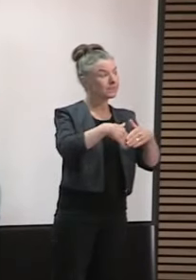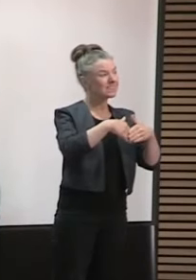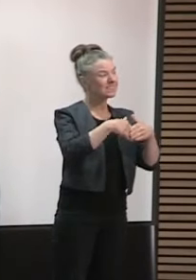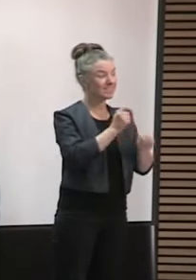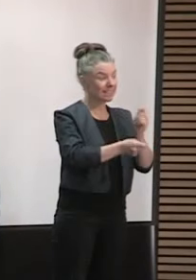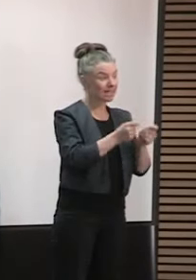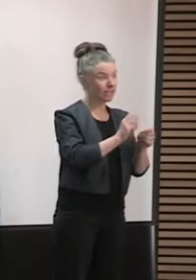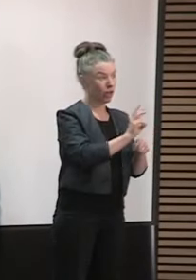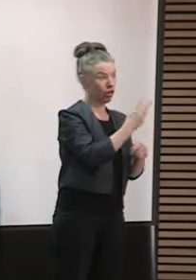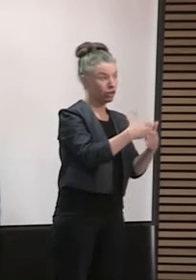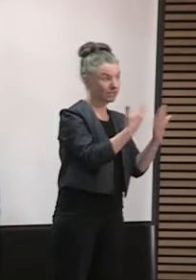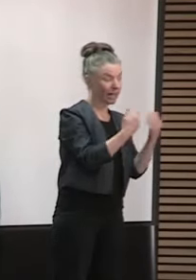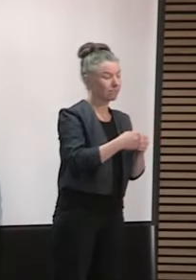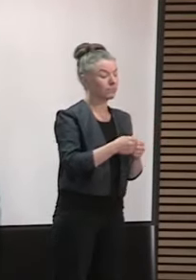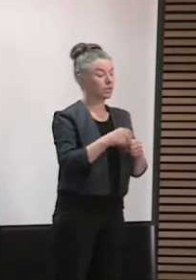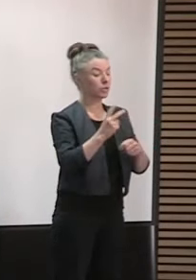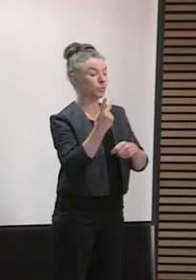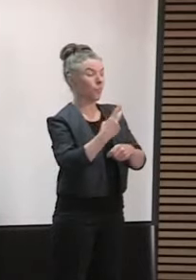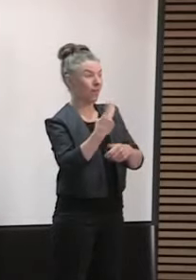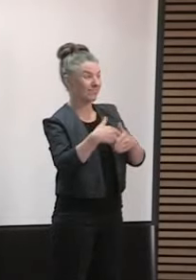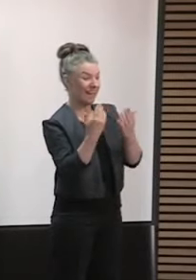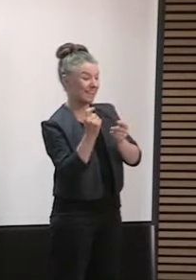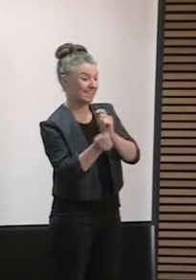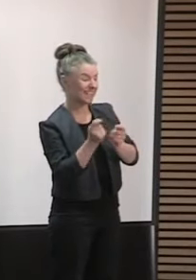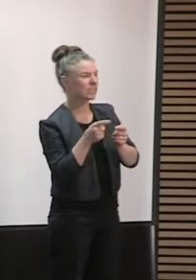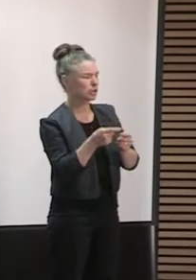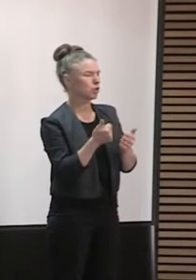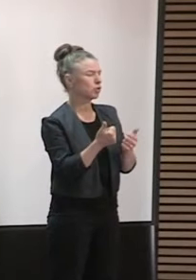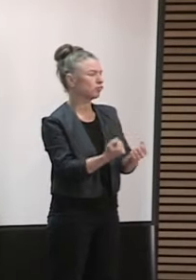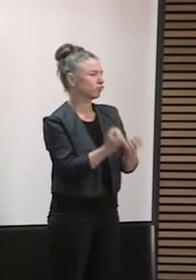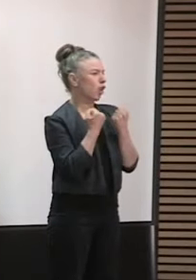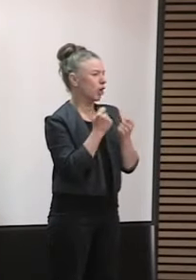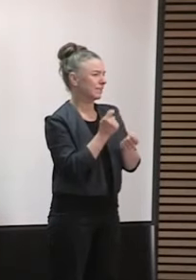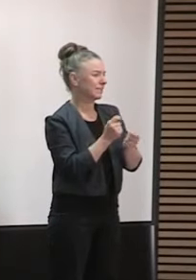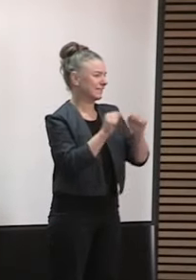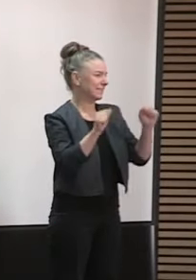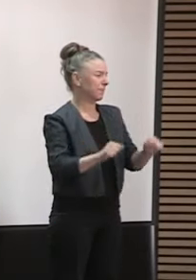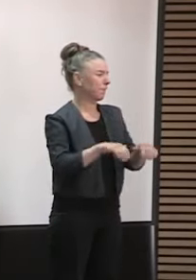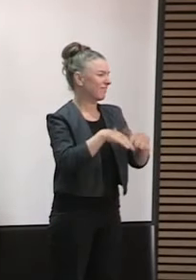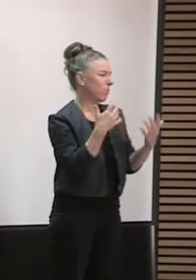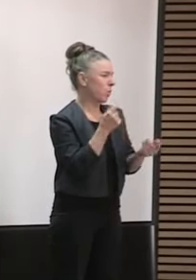sure that all of the logistics are in place to support that.